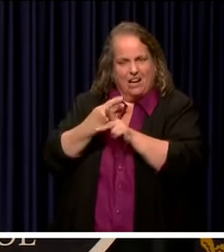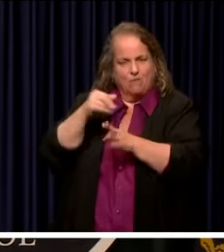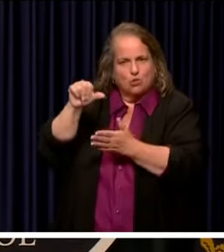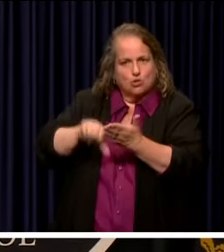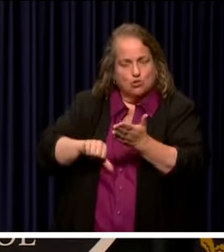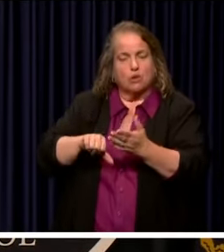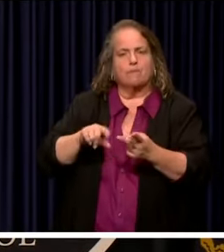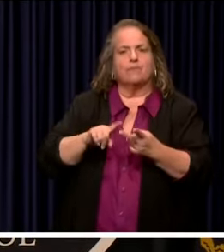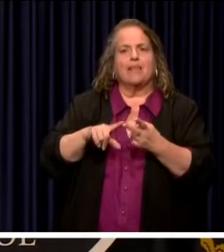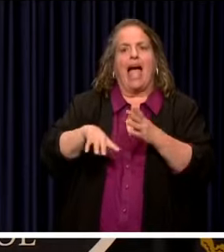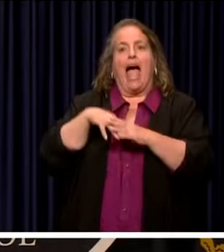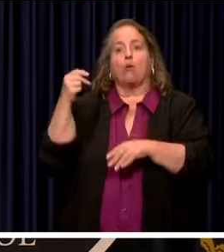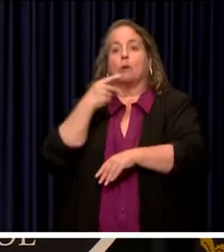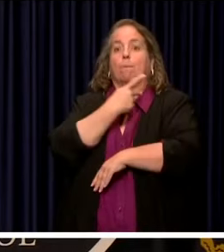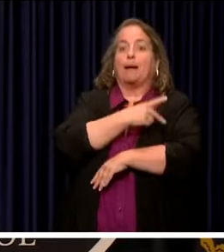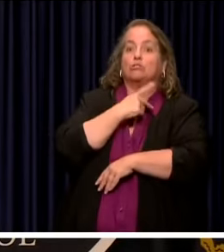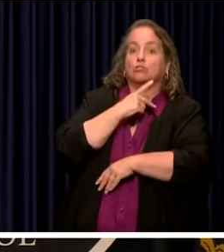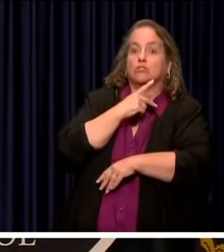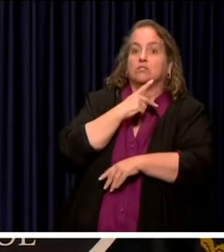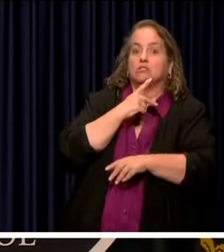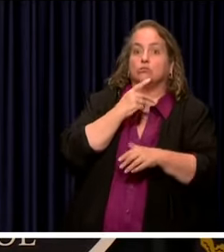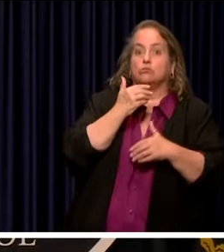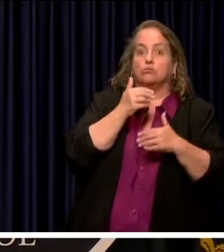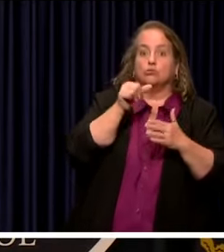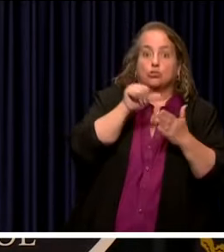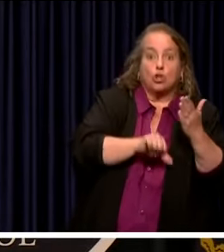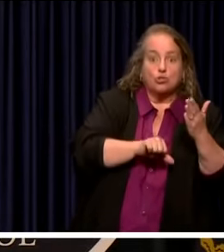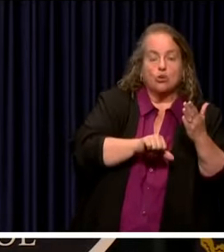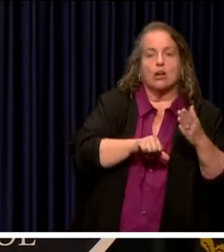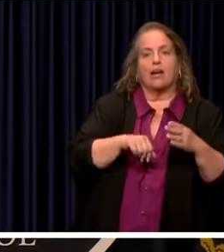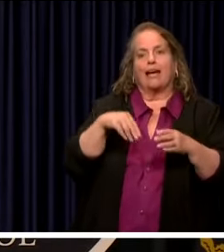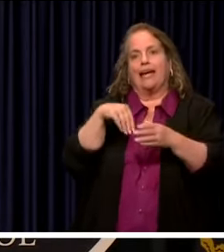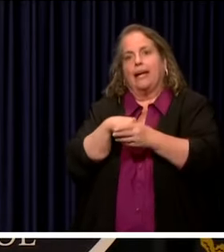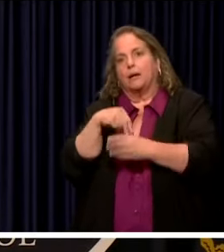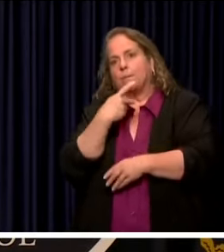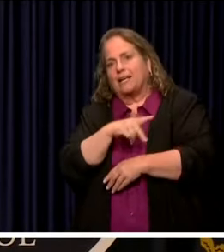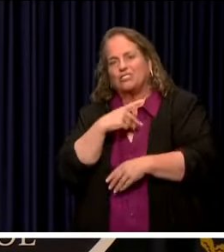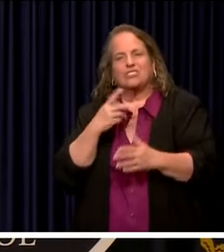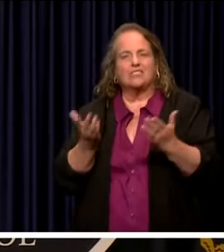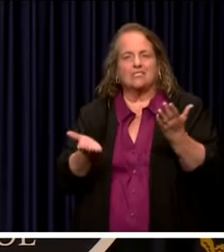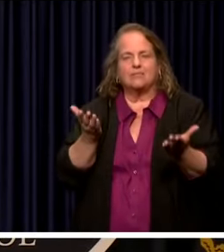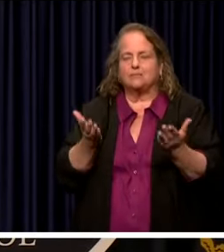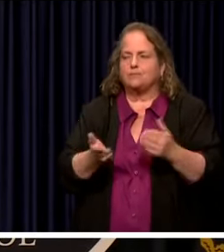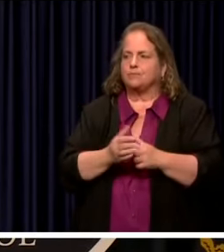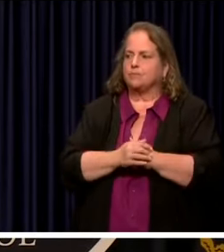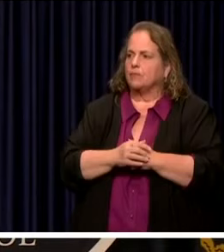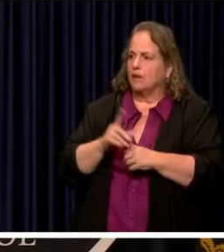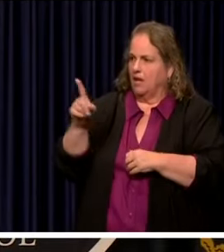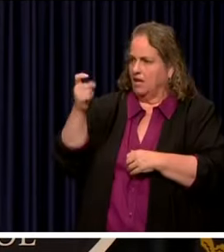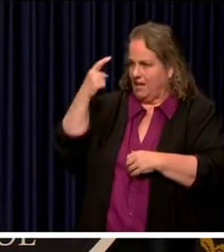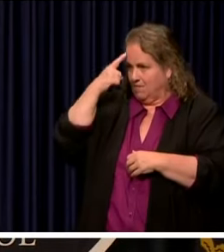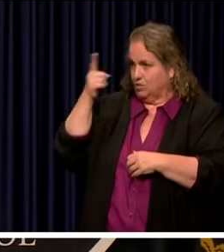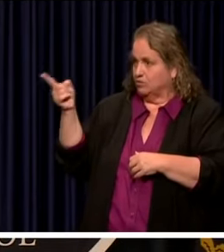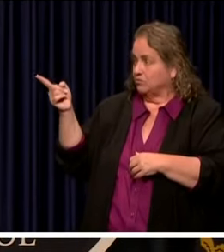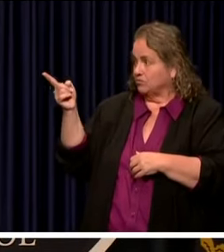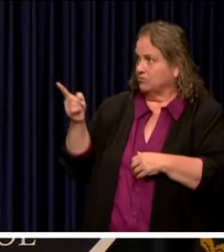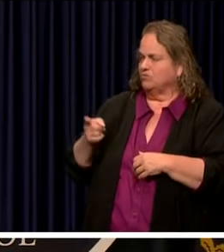NOT TRYING TO BE CRITICAL OF ANY GOVERNOR AND THEY ARE DECISIONS, BUT FOLLOWING THE WHITE HOUSE GUIDANCE WOULD SEEM TO BE THE